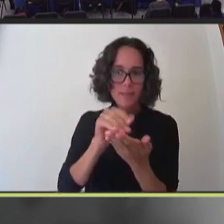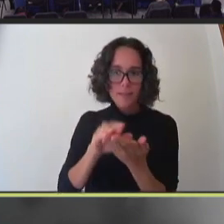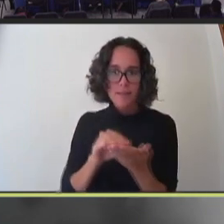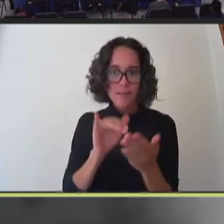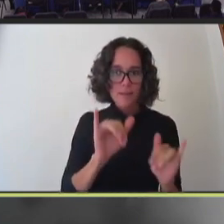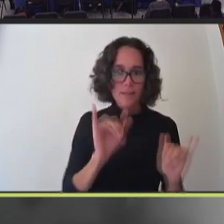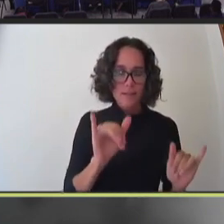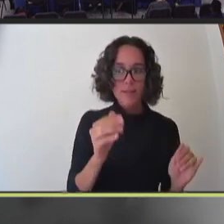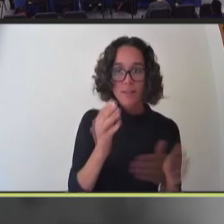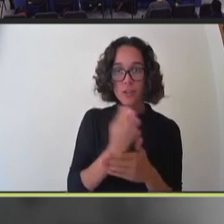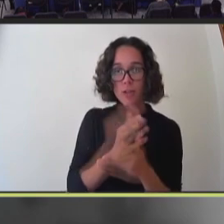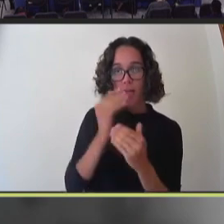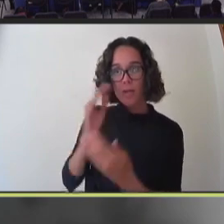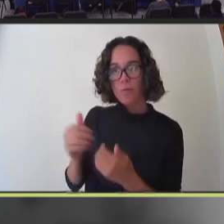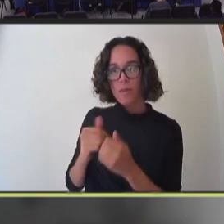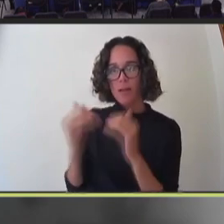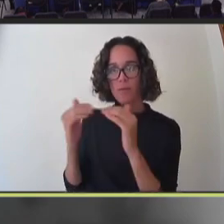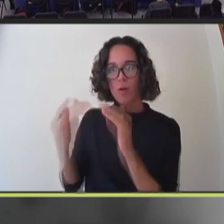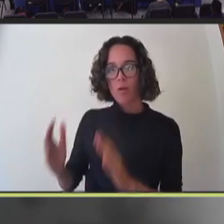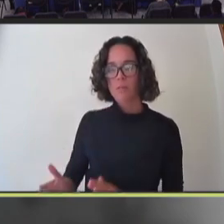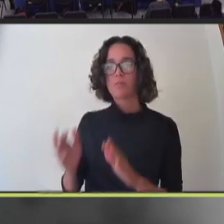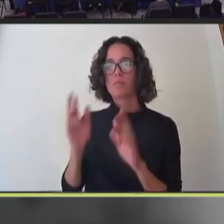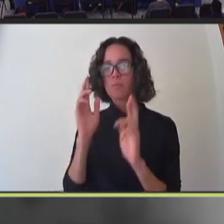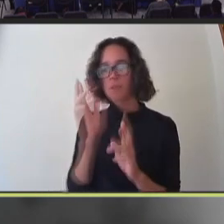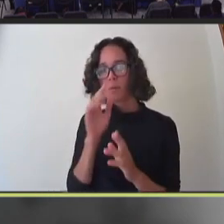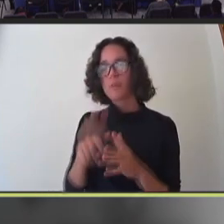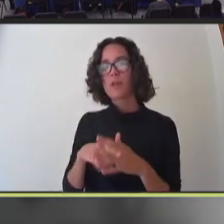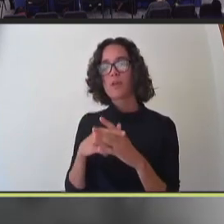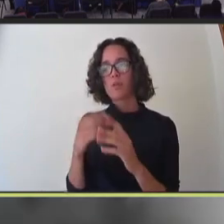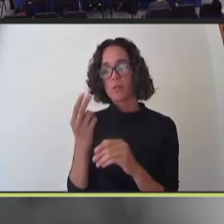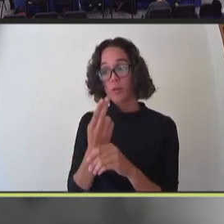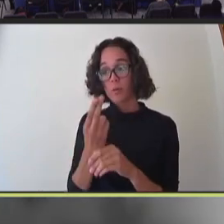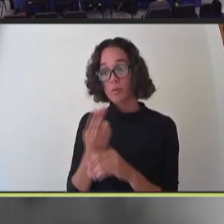so that -- again, that might be used as a starting point for where we have